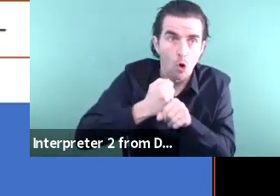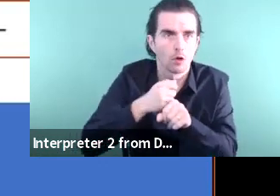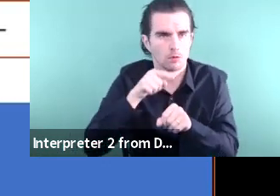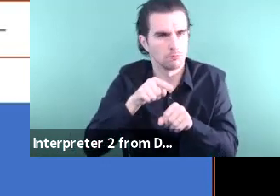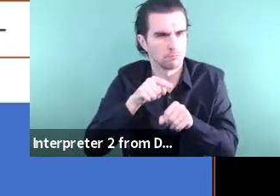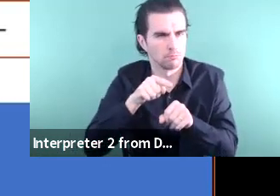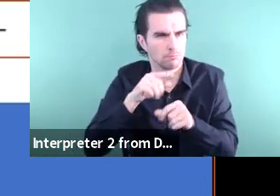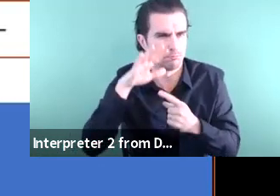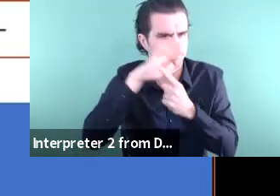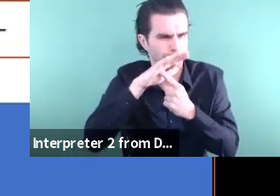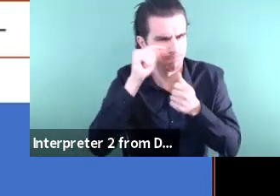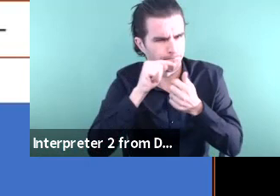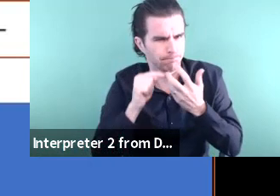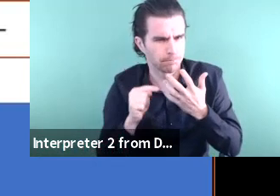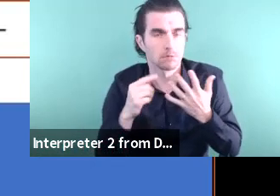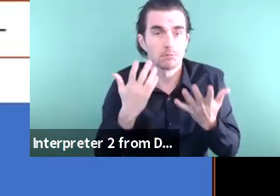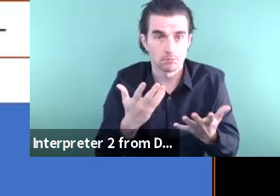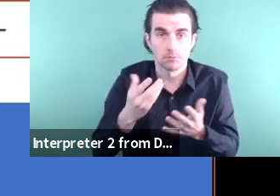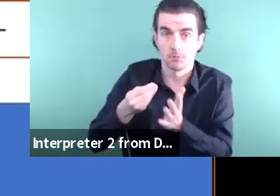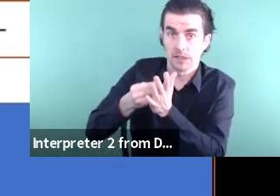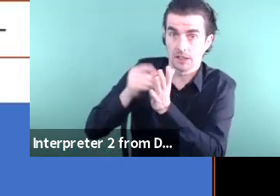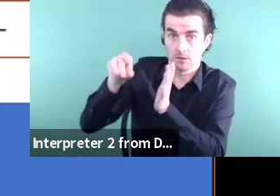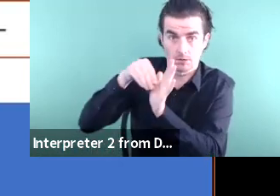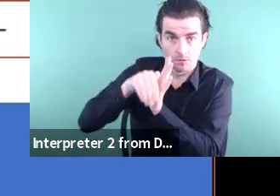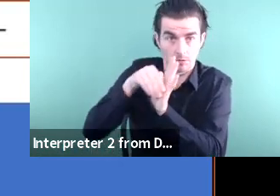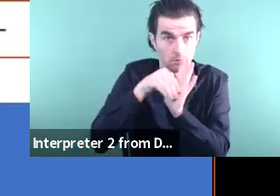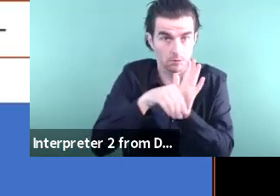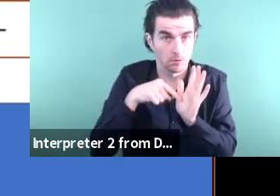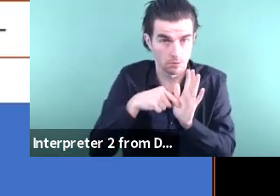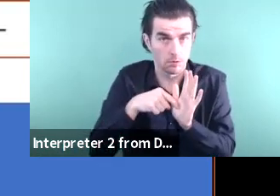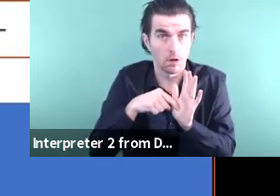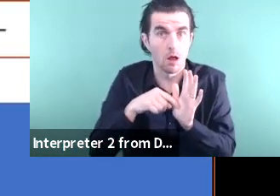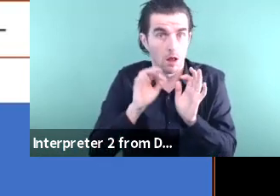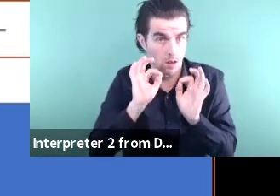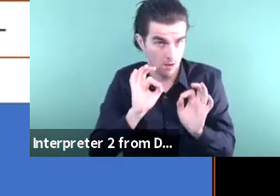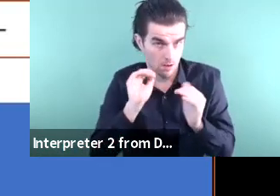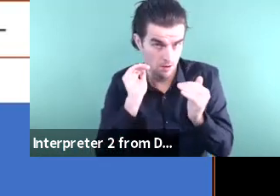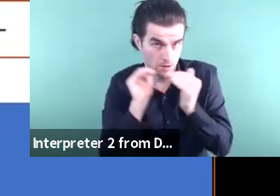as most persons with disabilities, that have the chance to work, are doing so in informal sector,